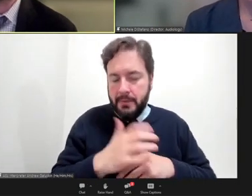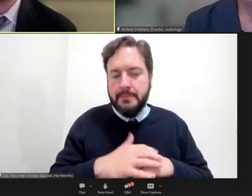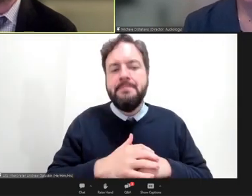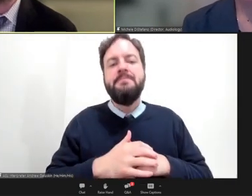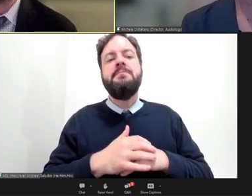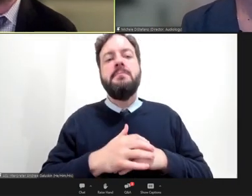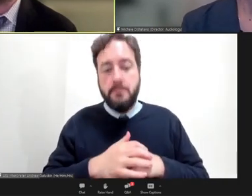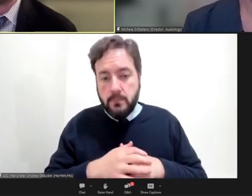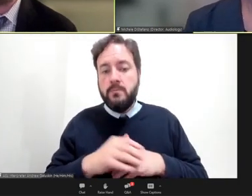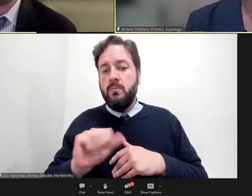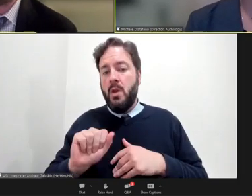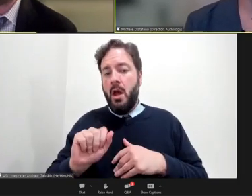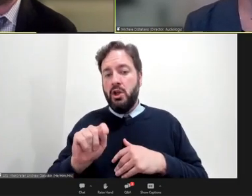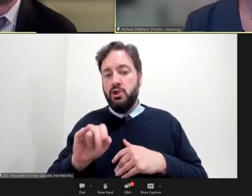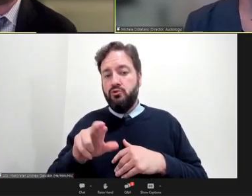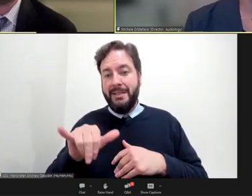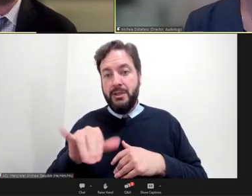You had quite a bit to cover.